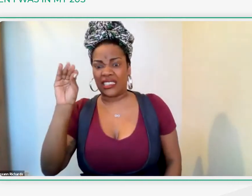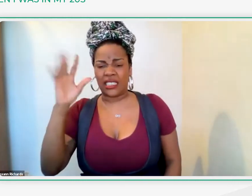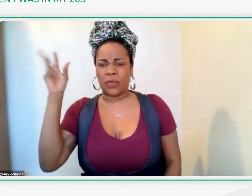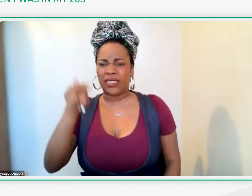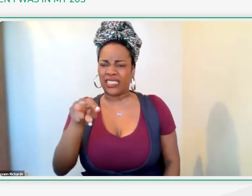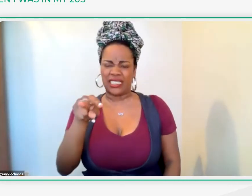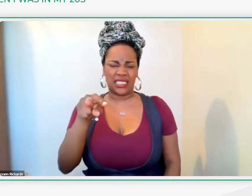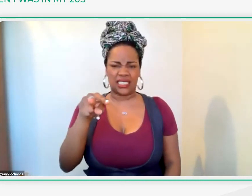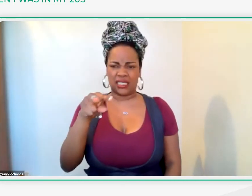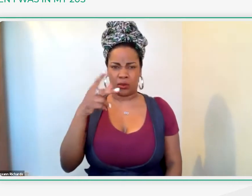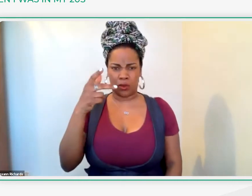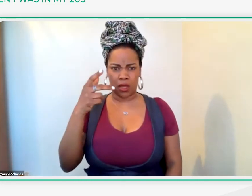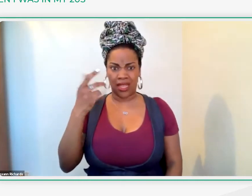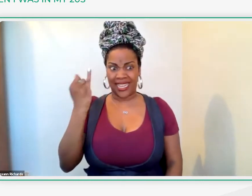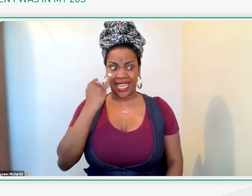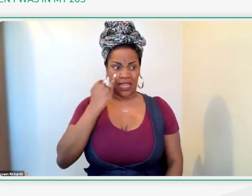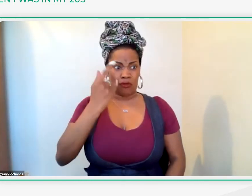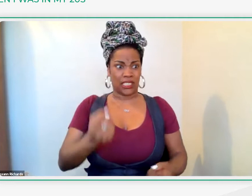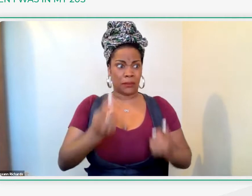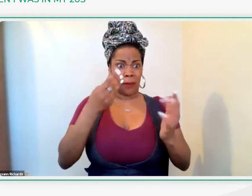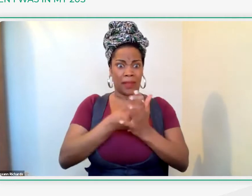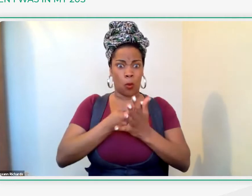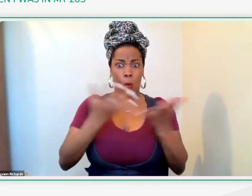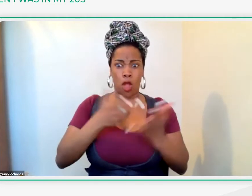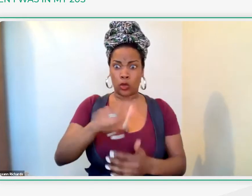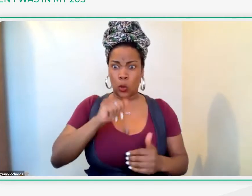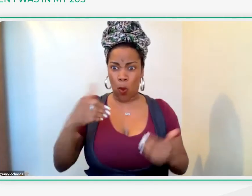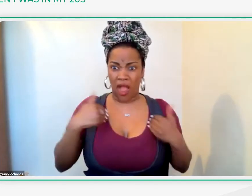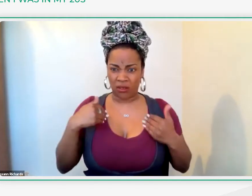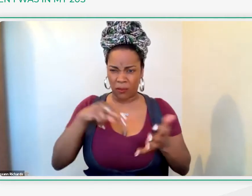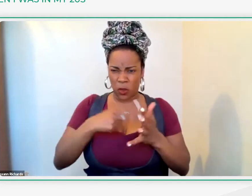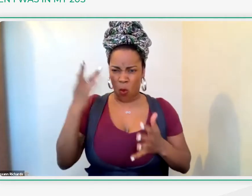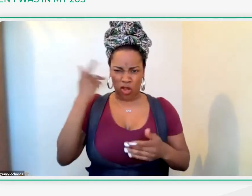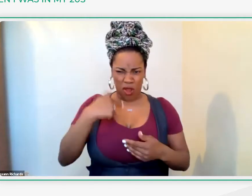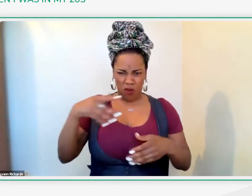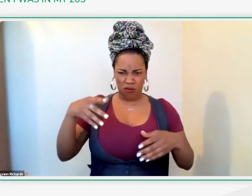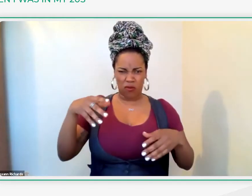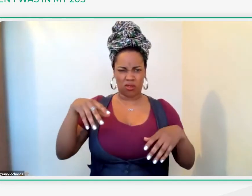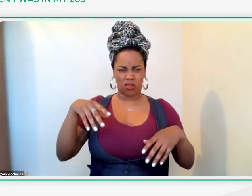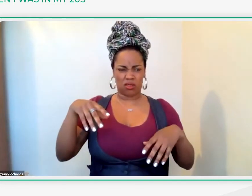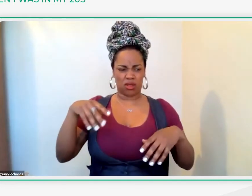It’s important not to be in the 80% range because if you're spending more than you can